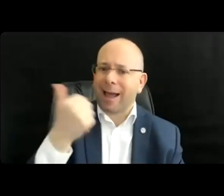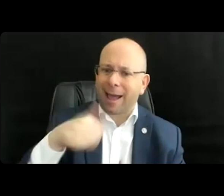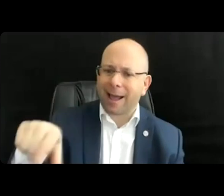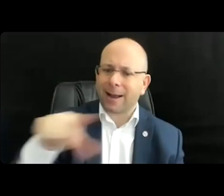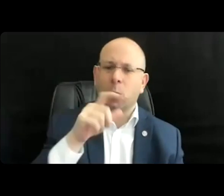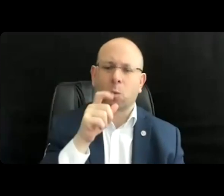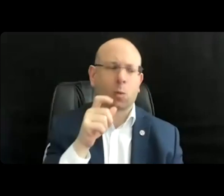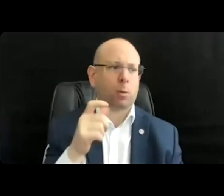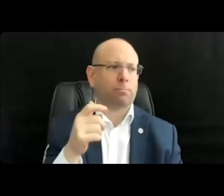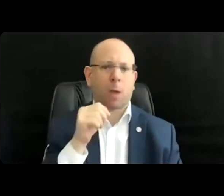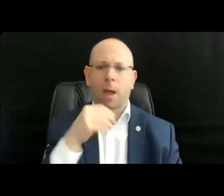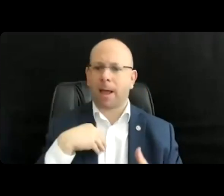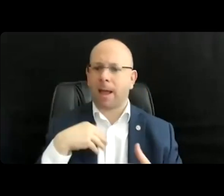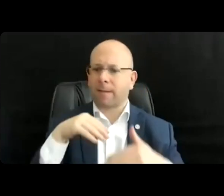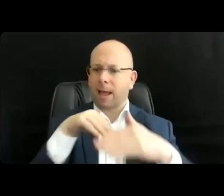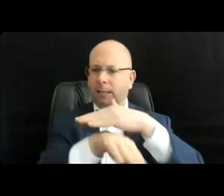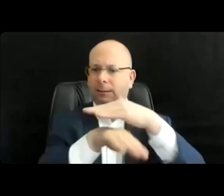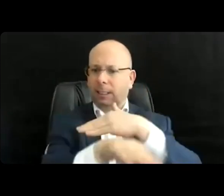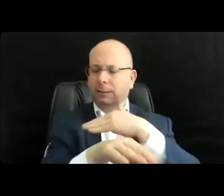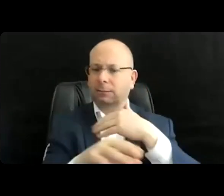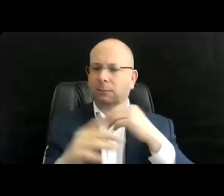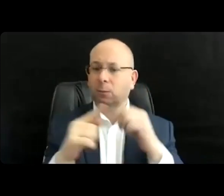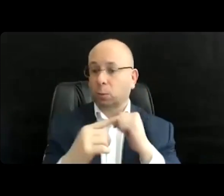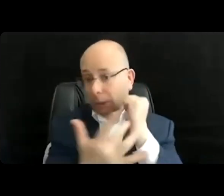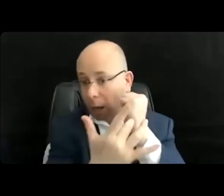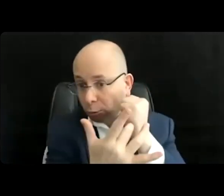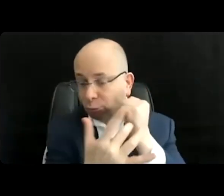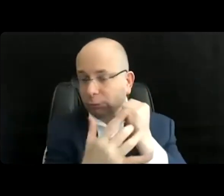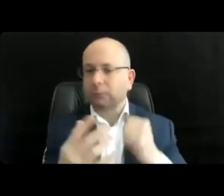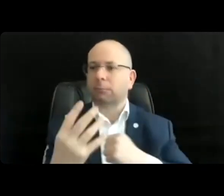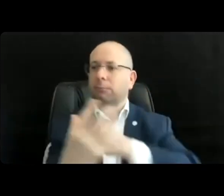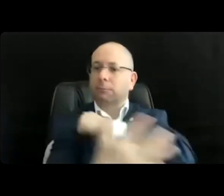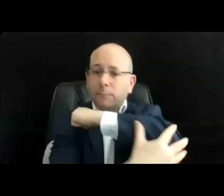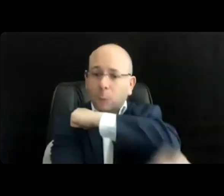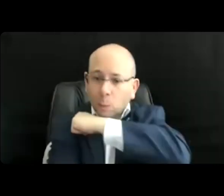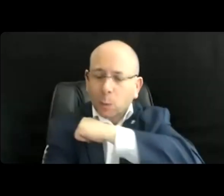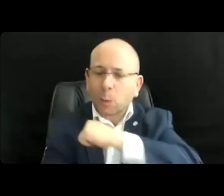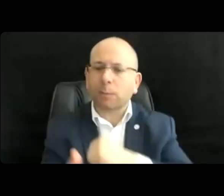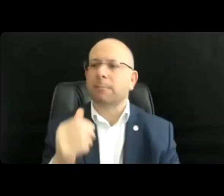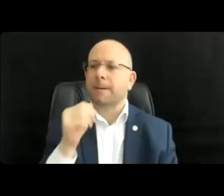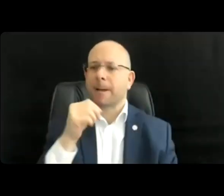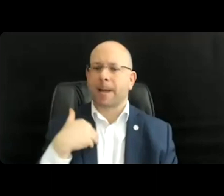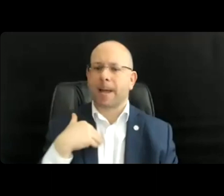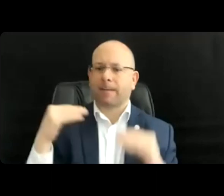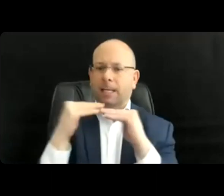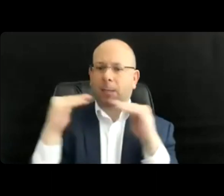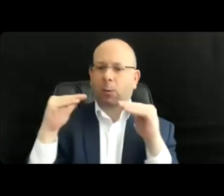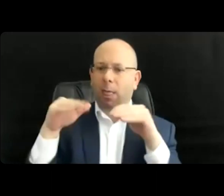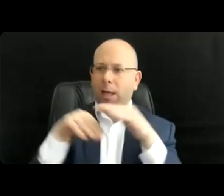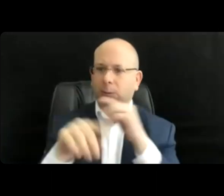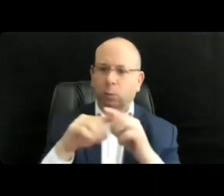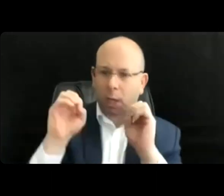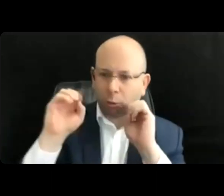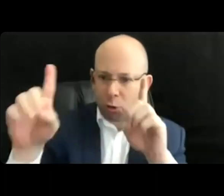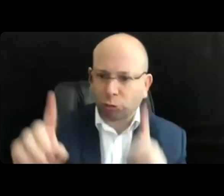marginalized communities. And looking at the access they have to technology considering